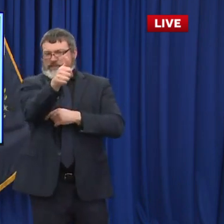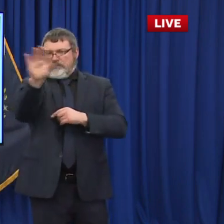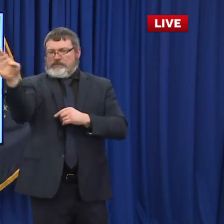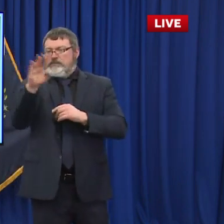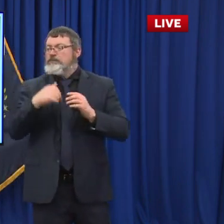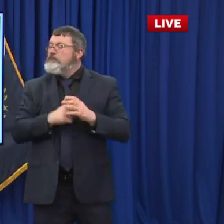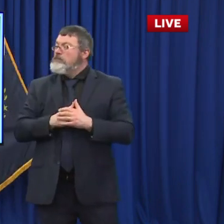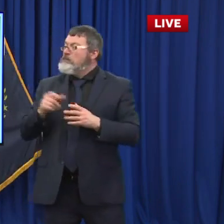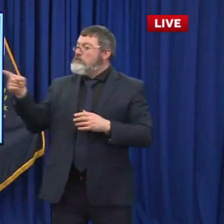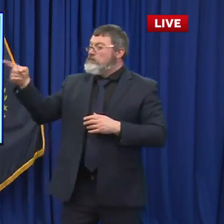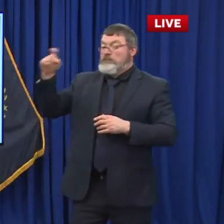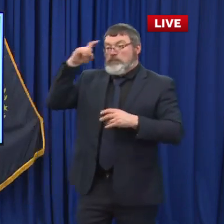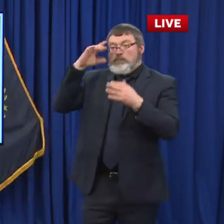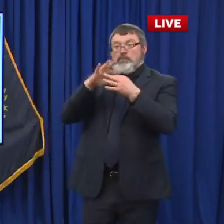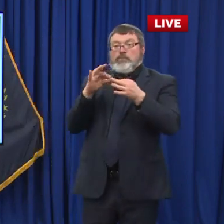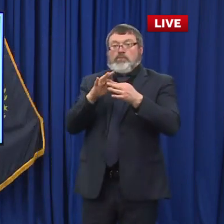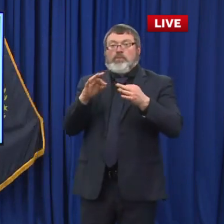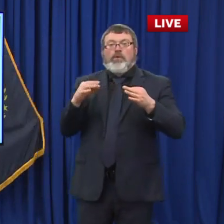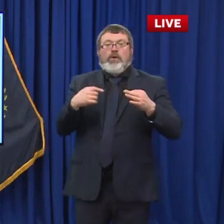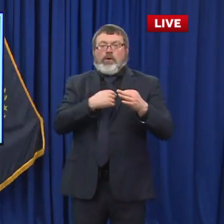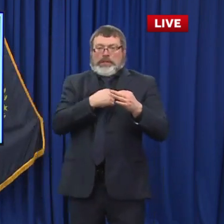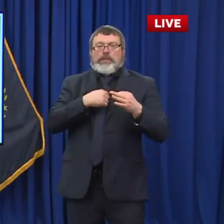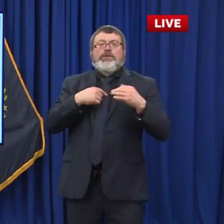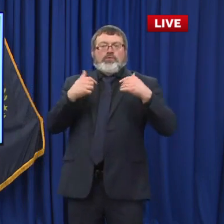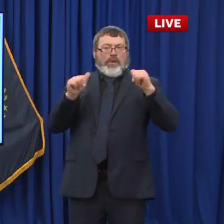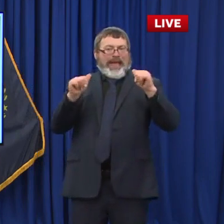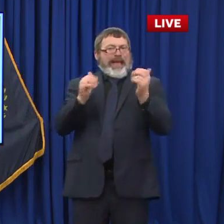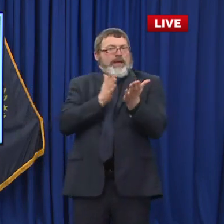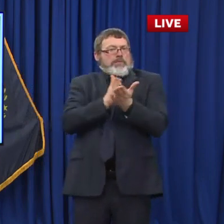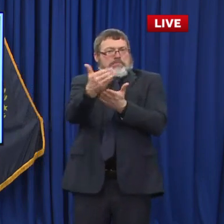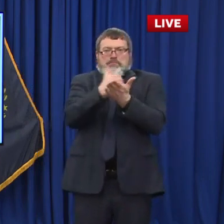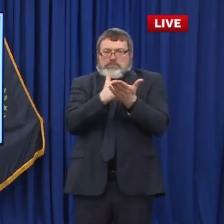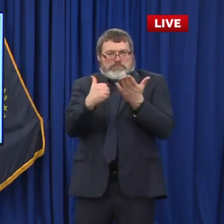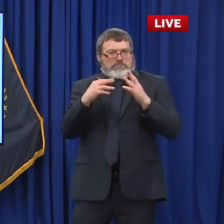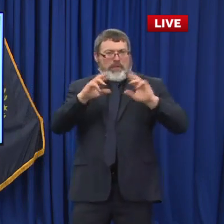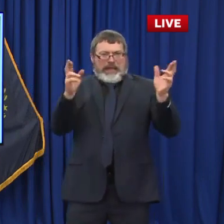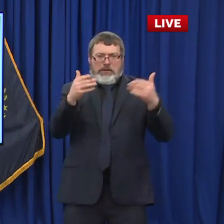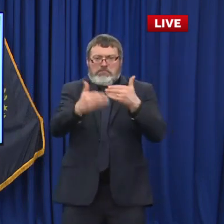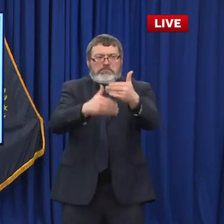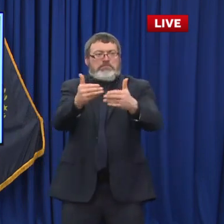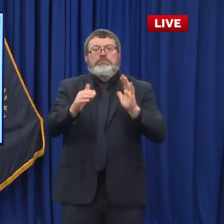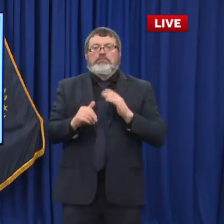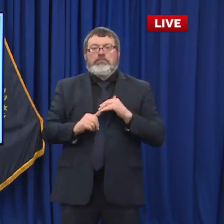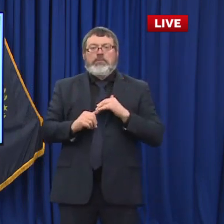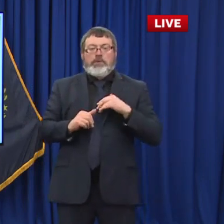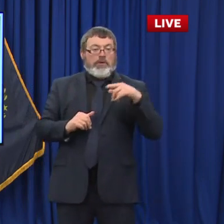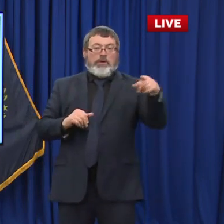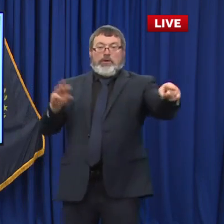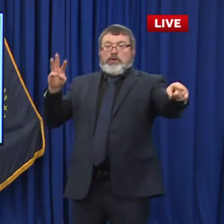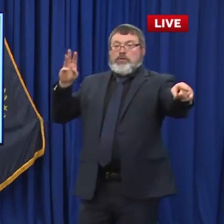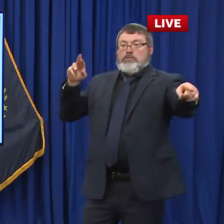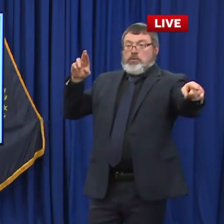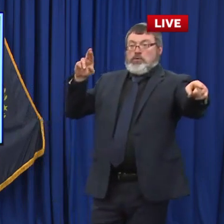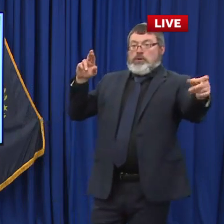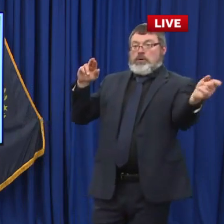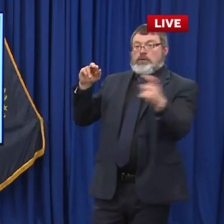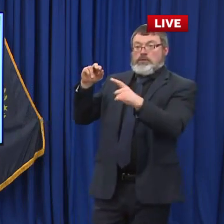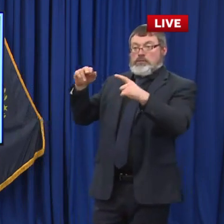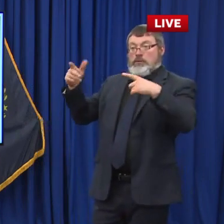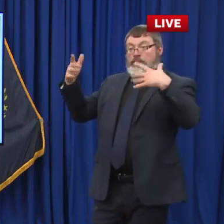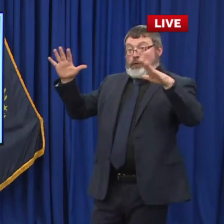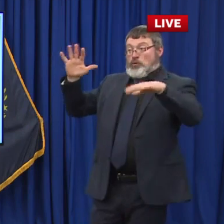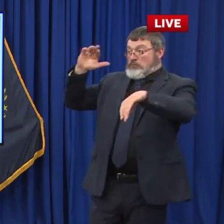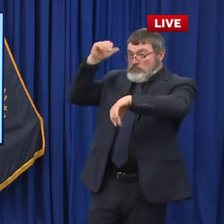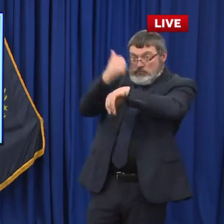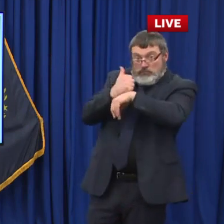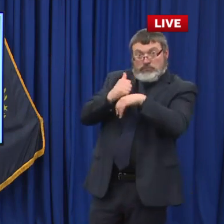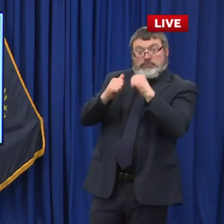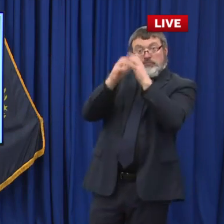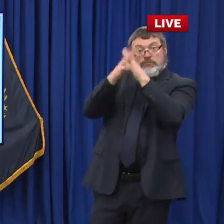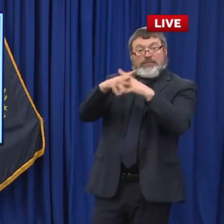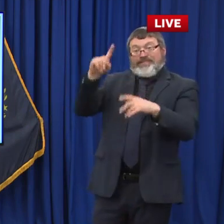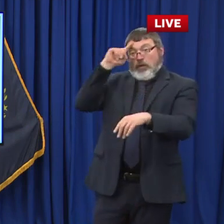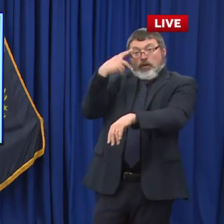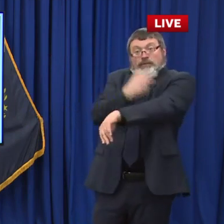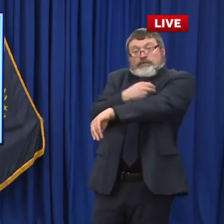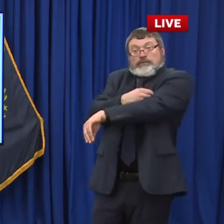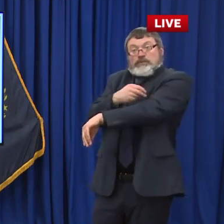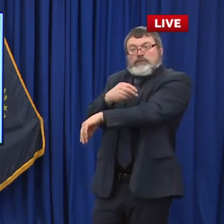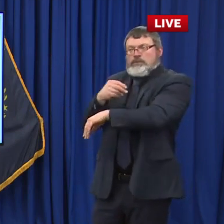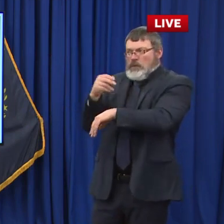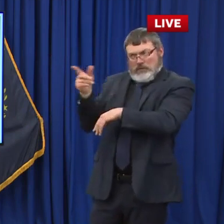SAYING THAT MANY HOSPITALS ARE SHARING THAT WITH THE PUBLIC WHEN THEY’RE ASKED SO YEAH, WE’RE GOING TO AGAIN BE AS TRANSPARENT AS TRANSPARENT AS WE AS WE POSSIBLY CAN.